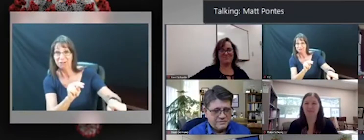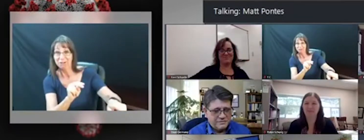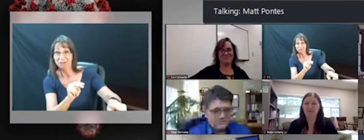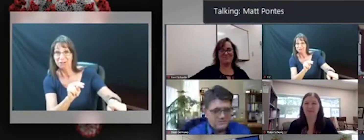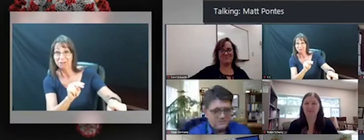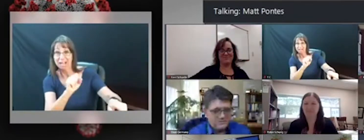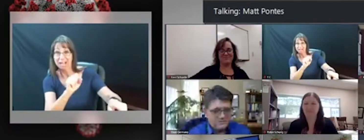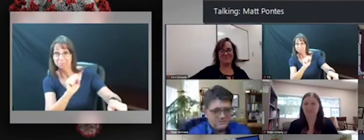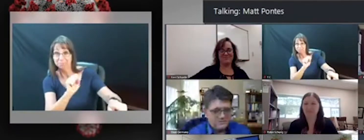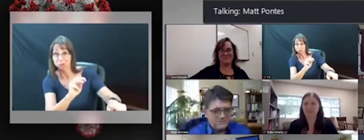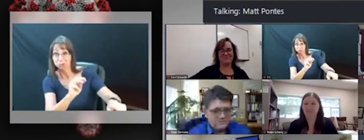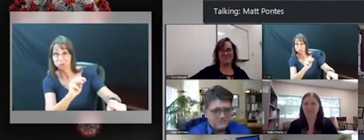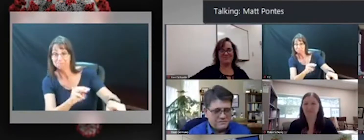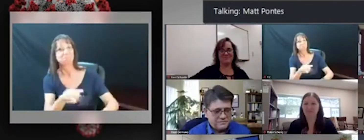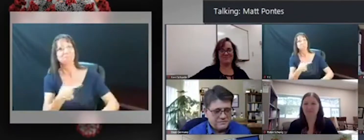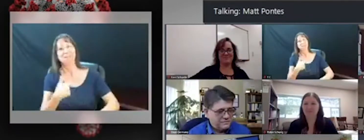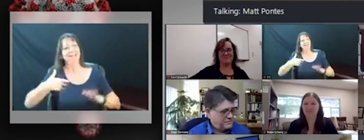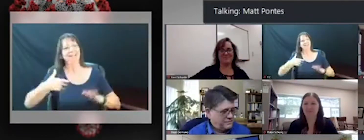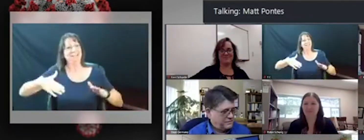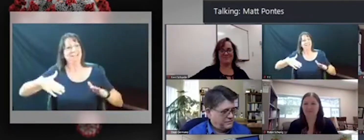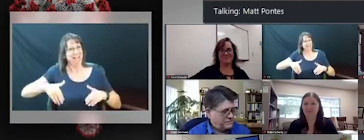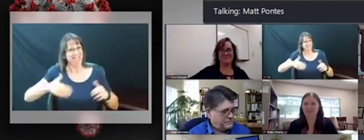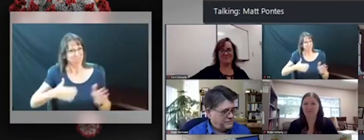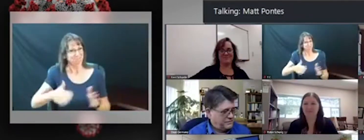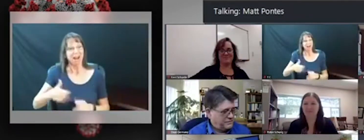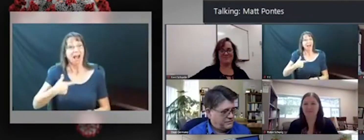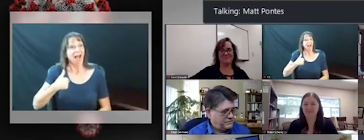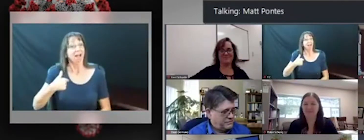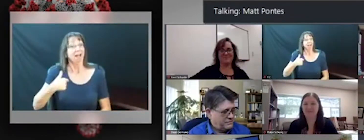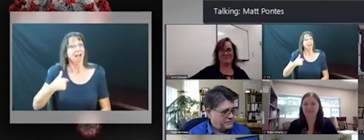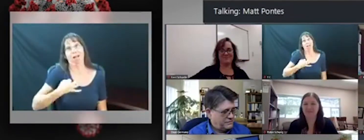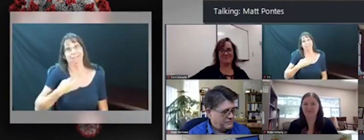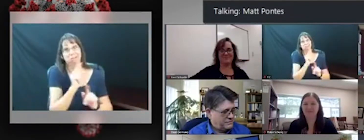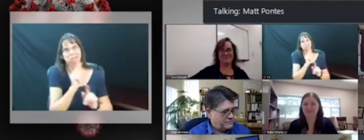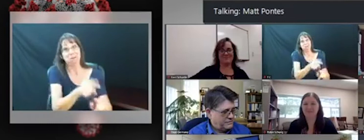volunteer to go over there and help her out on my own time if she needed some help. So,